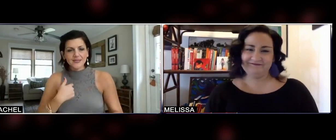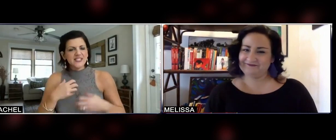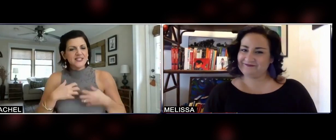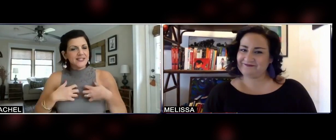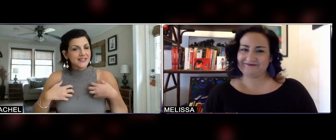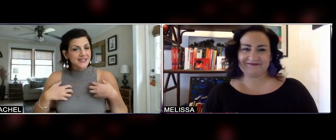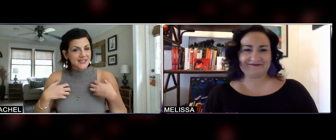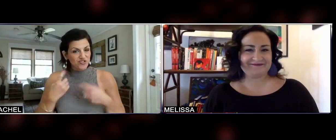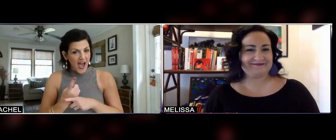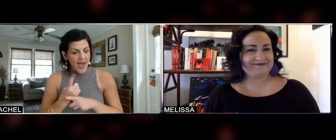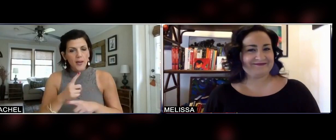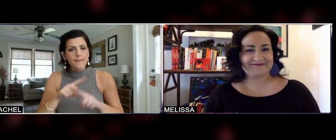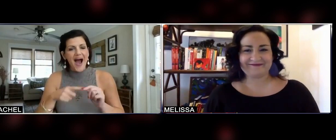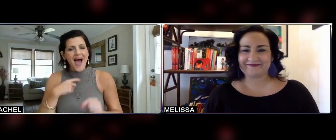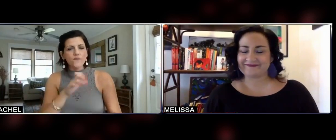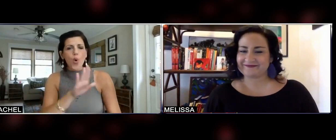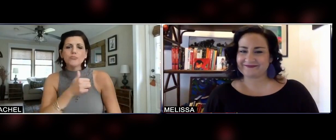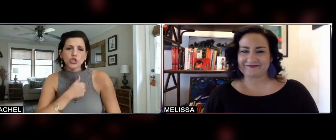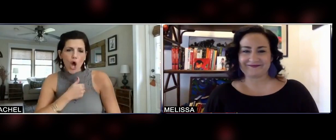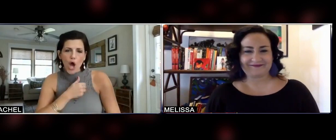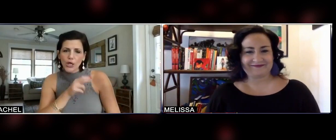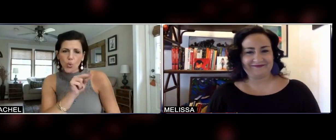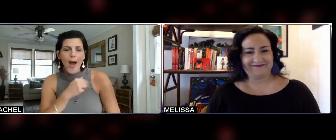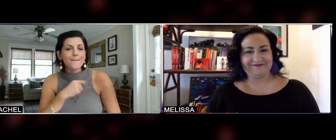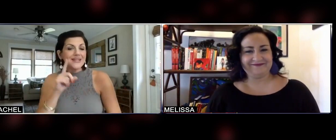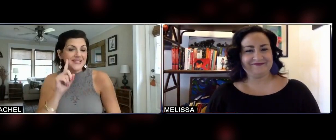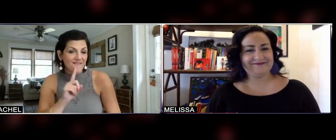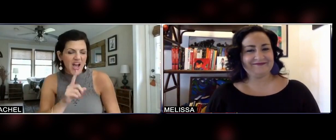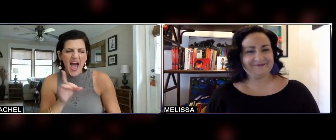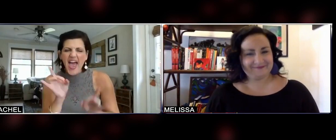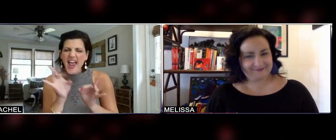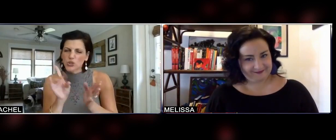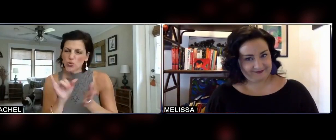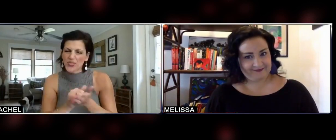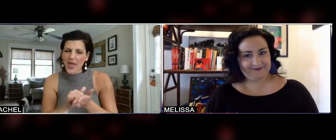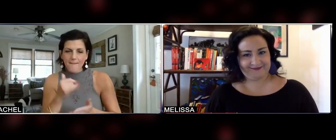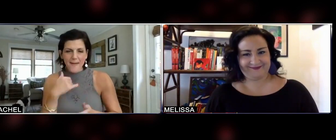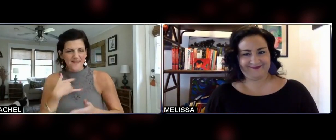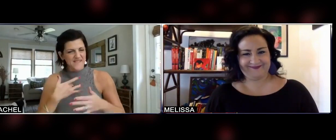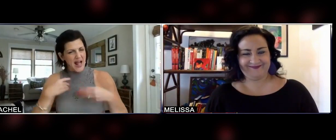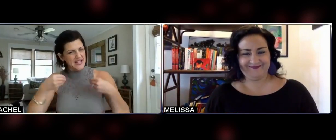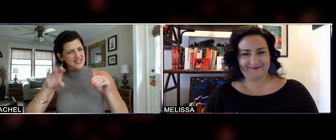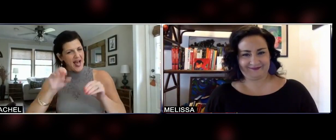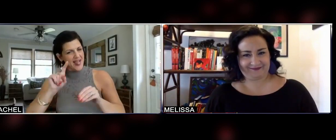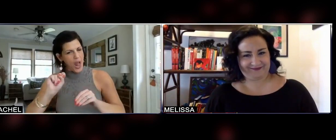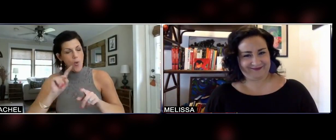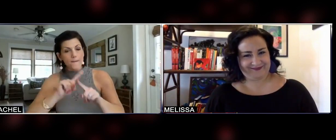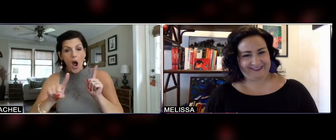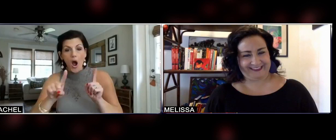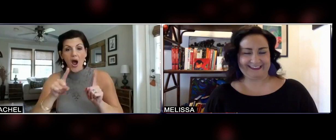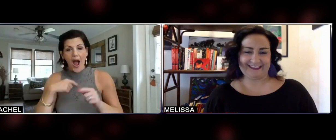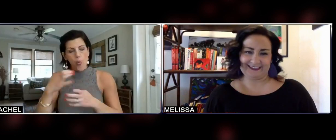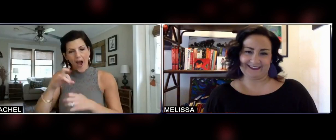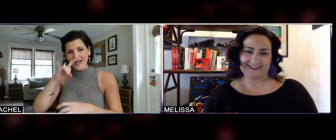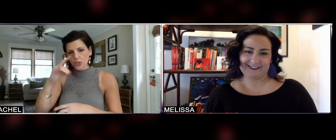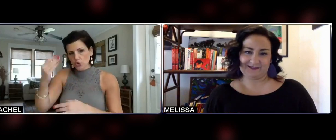That's aggravating, right? But I have to apologize and explain that I'm deaf which I hate doing. I feel like a sellout, but I want my kids